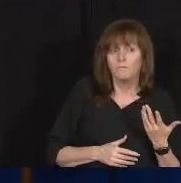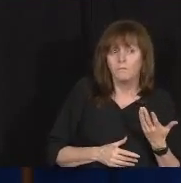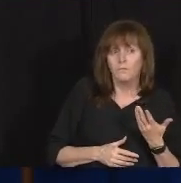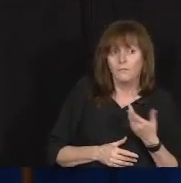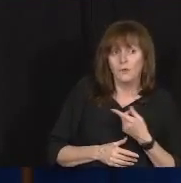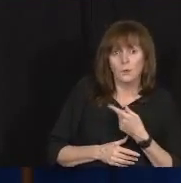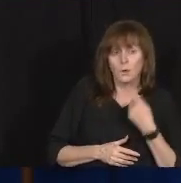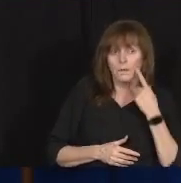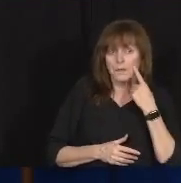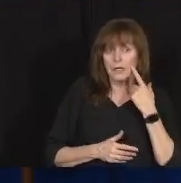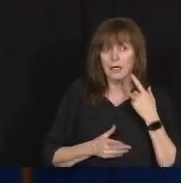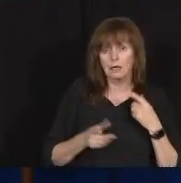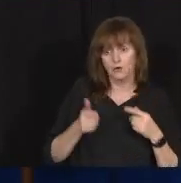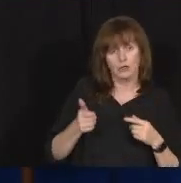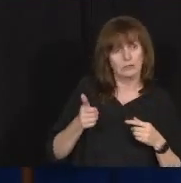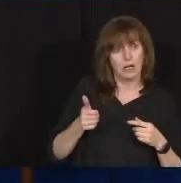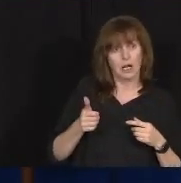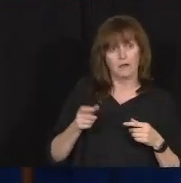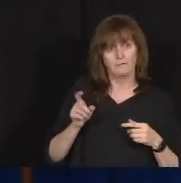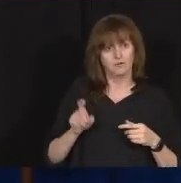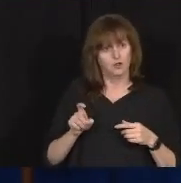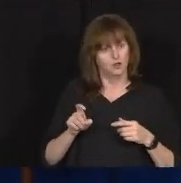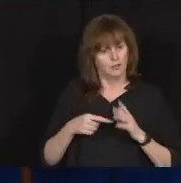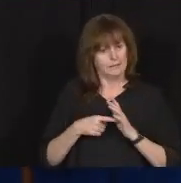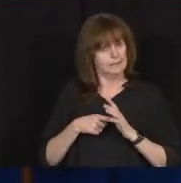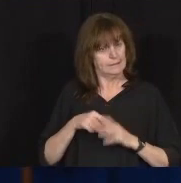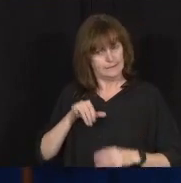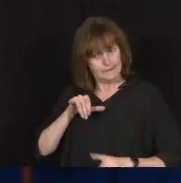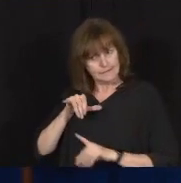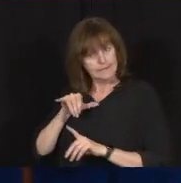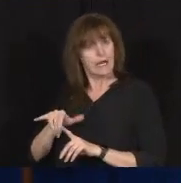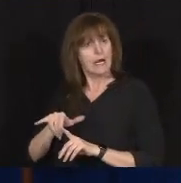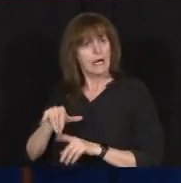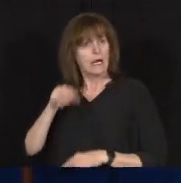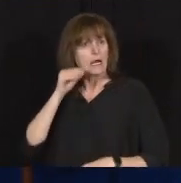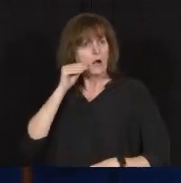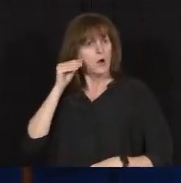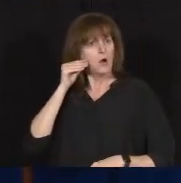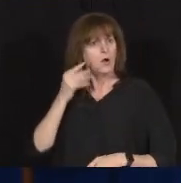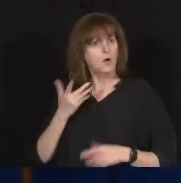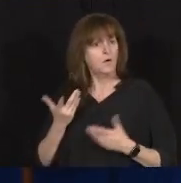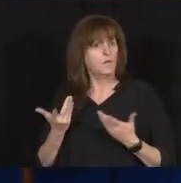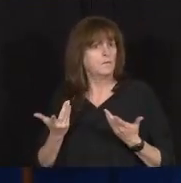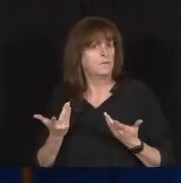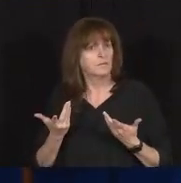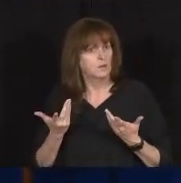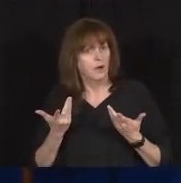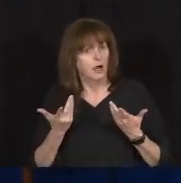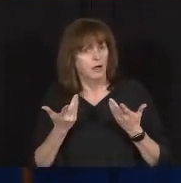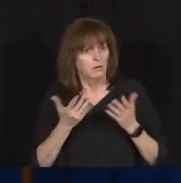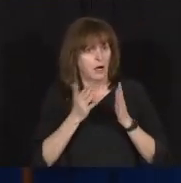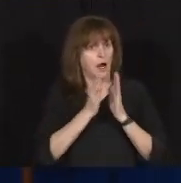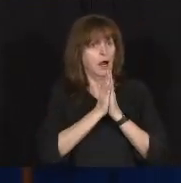s a way to sort of, lead by example t hat we are asking the rest of the province to do?